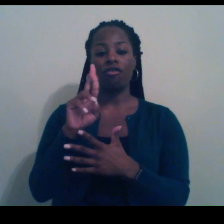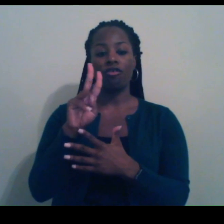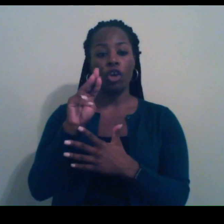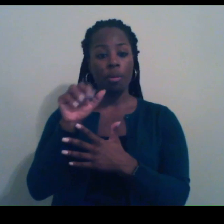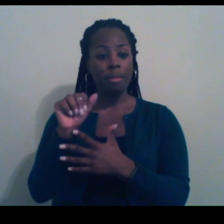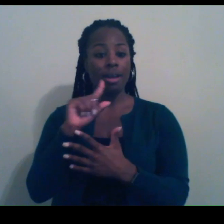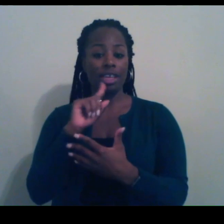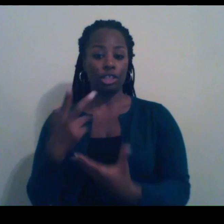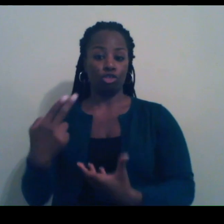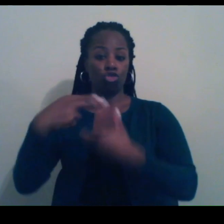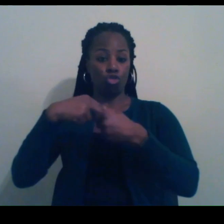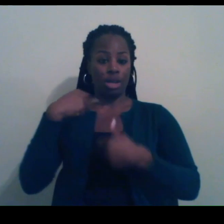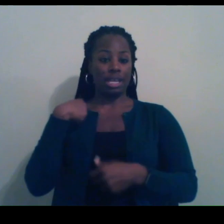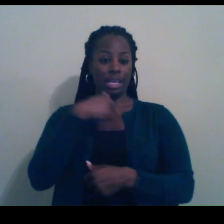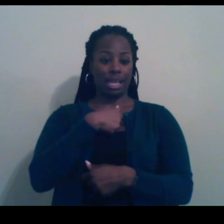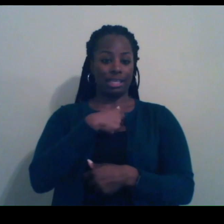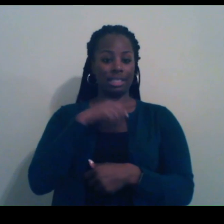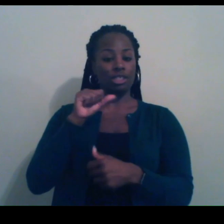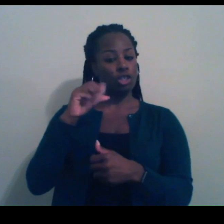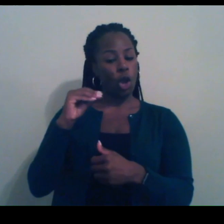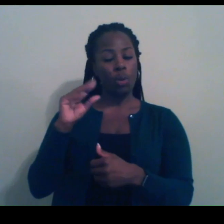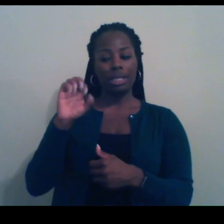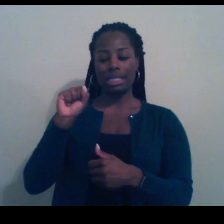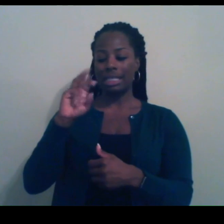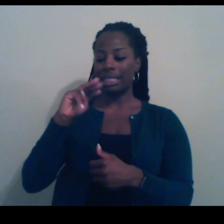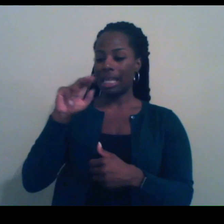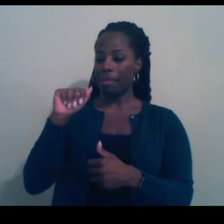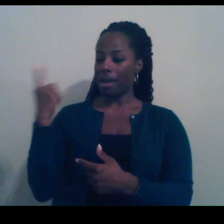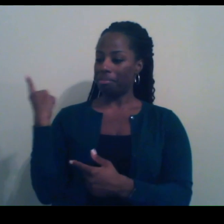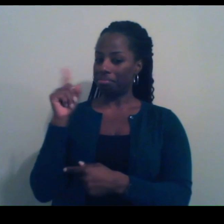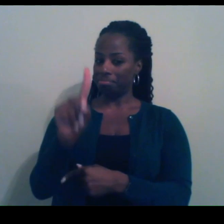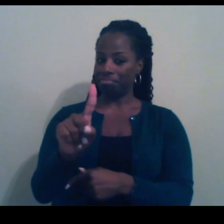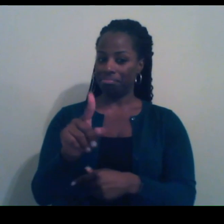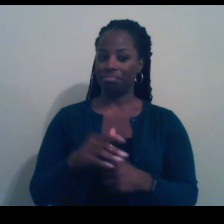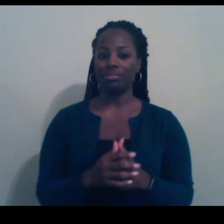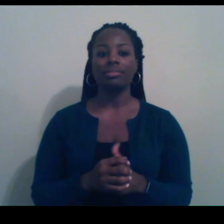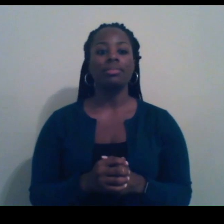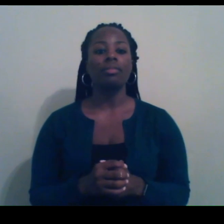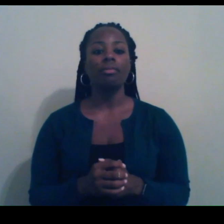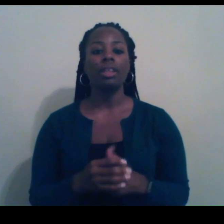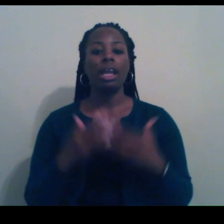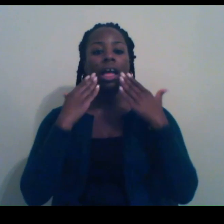me turn it over to Seema Thank You Secretary Azar so for the